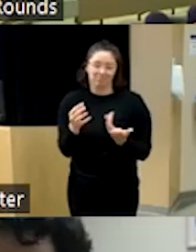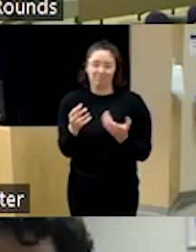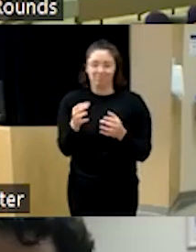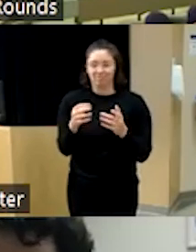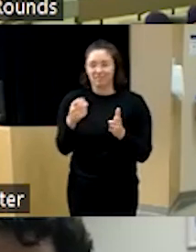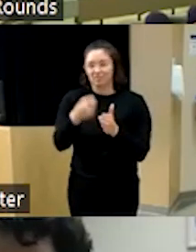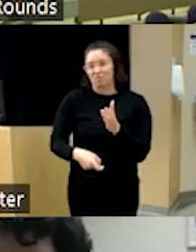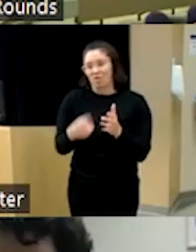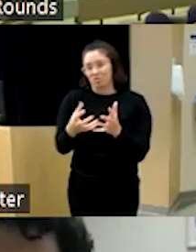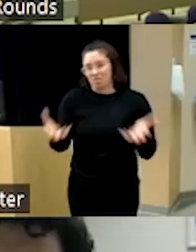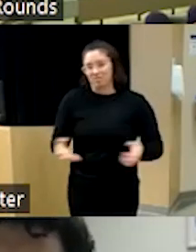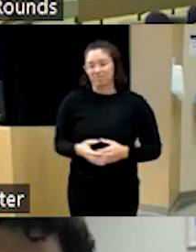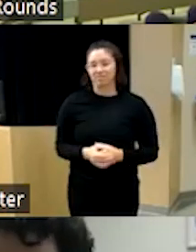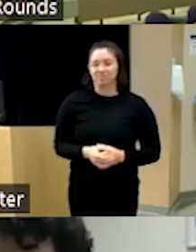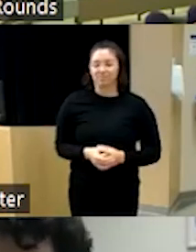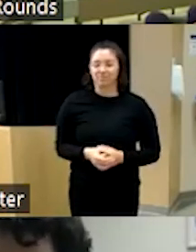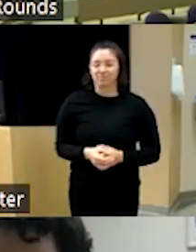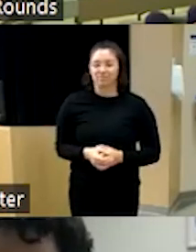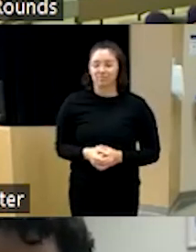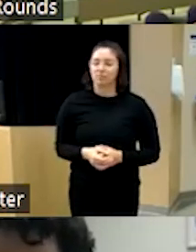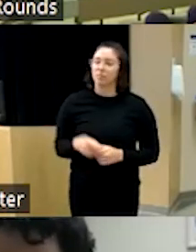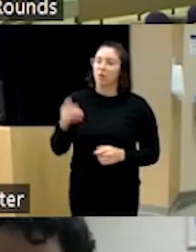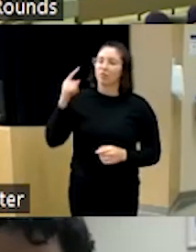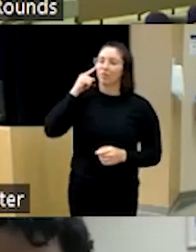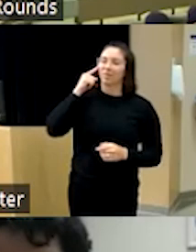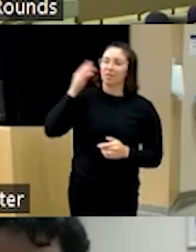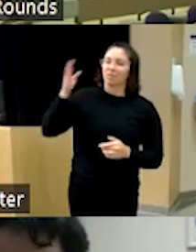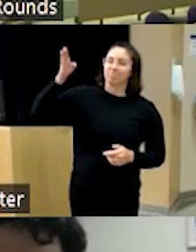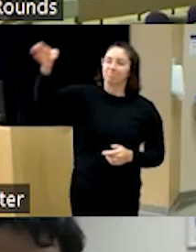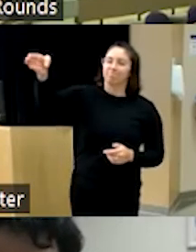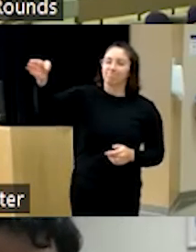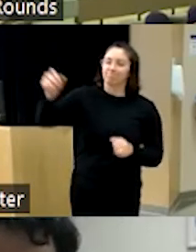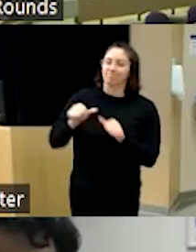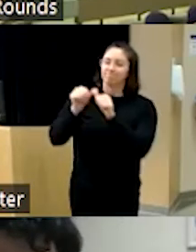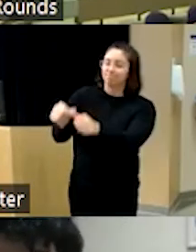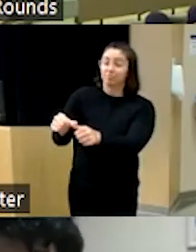of the long run um and also you have to think that if patients get surgery or if